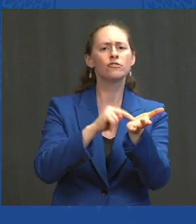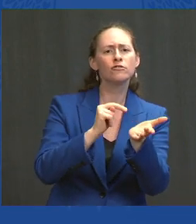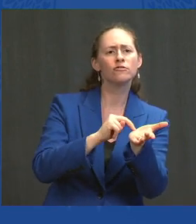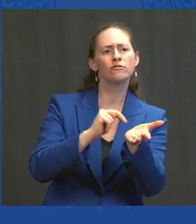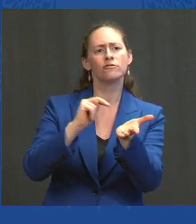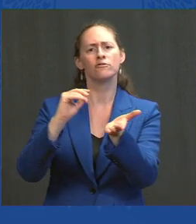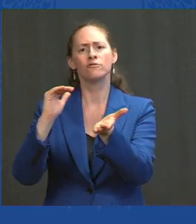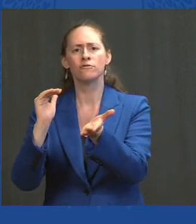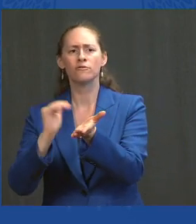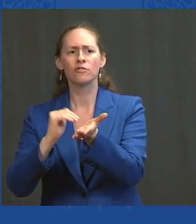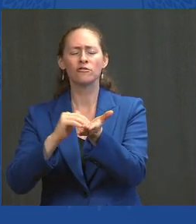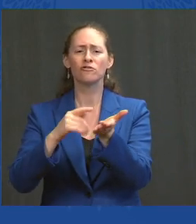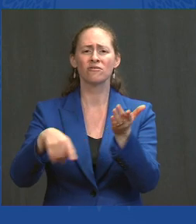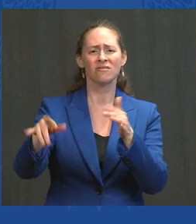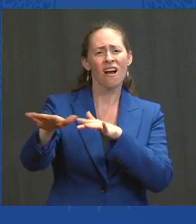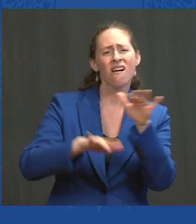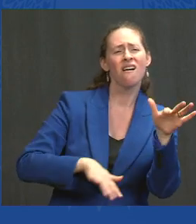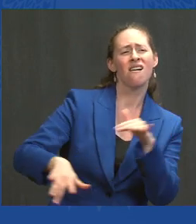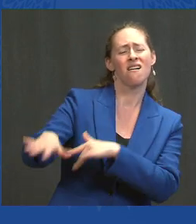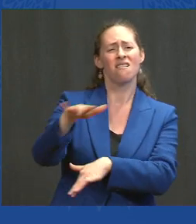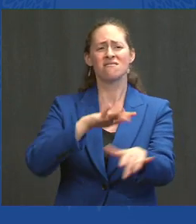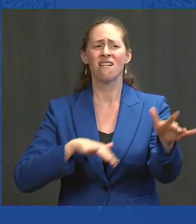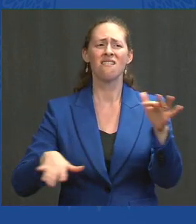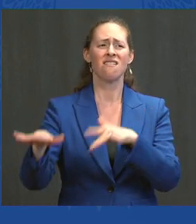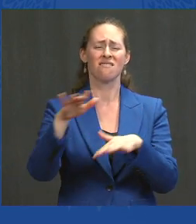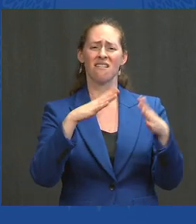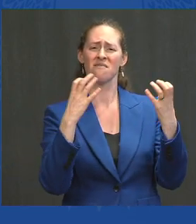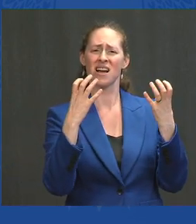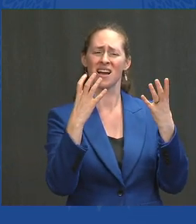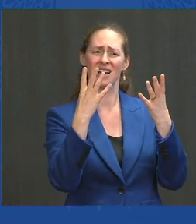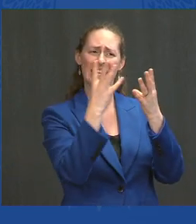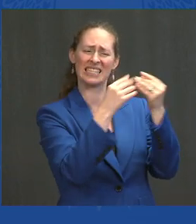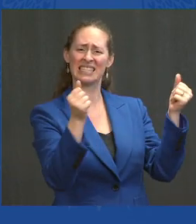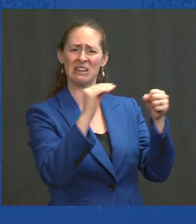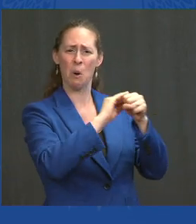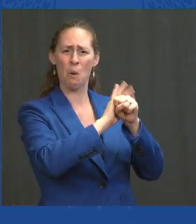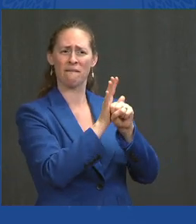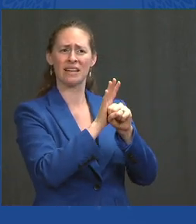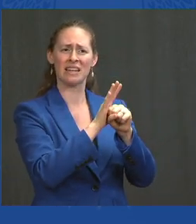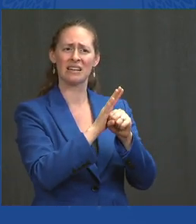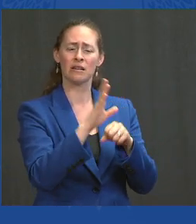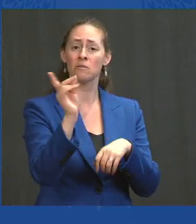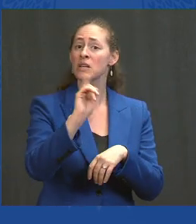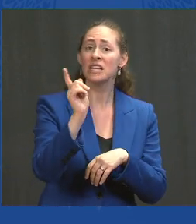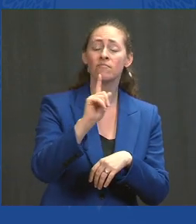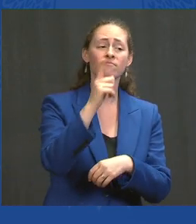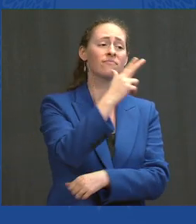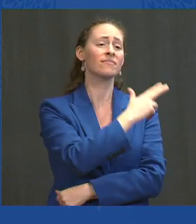They did so in hospitals and clinics, at our National Institute of Health -- the NIH --